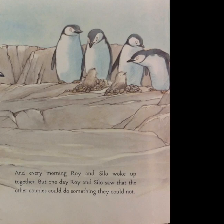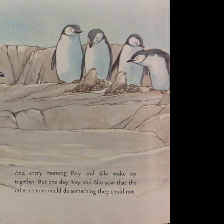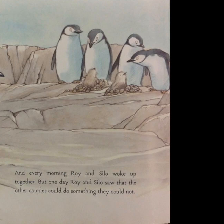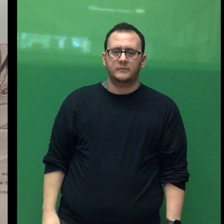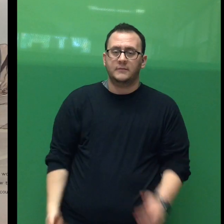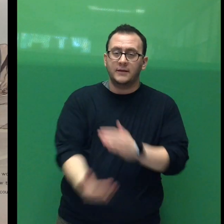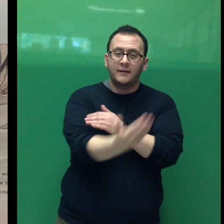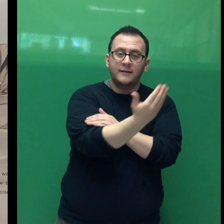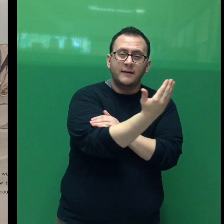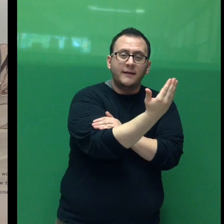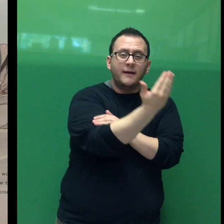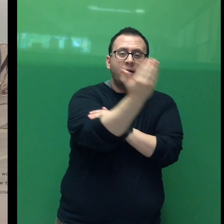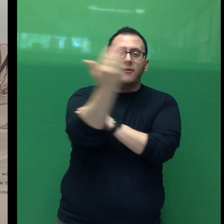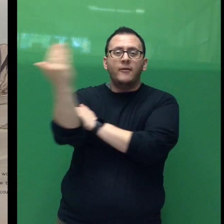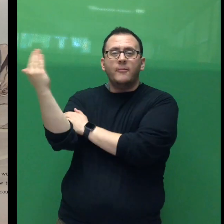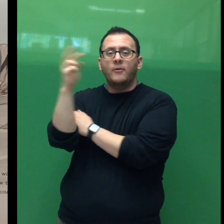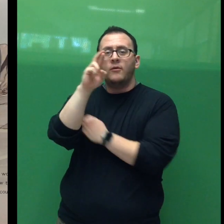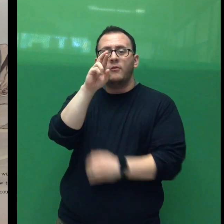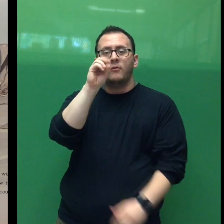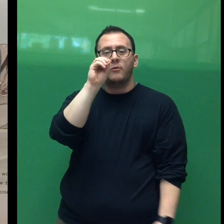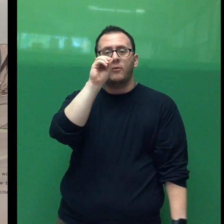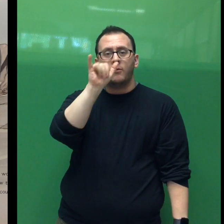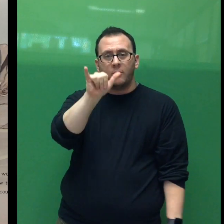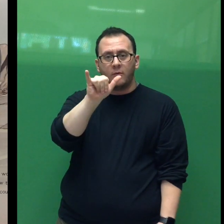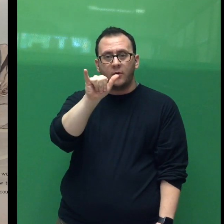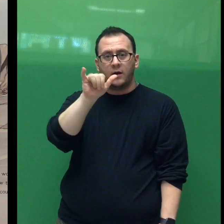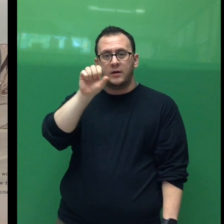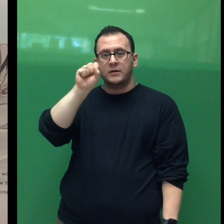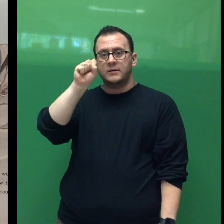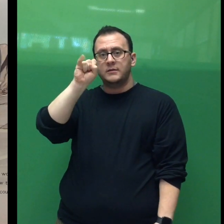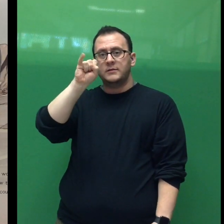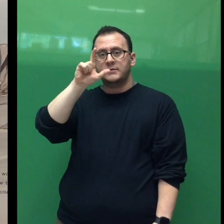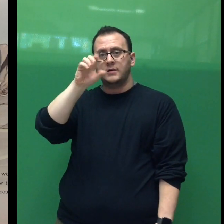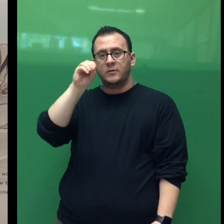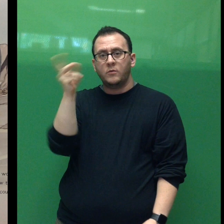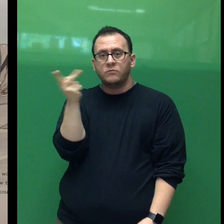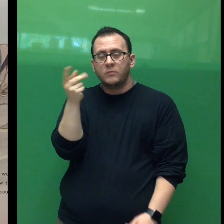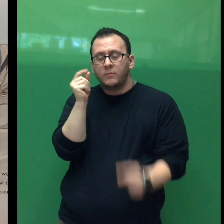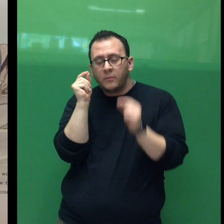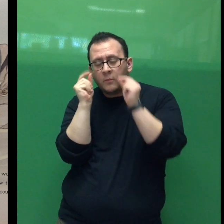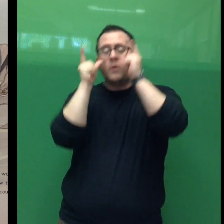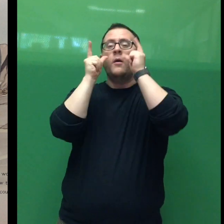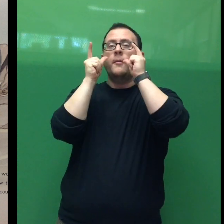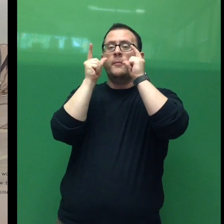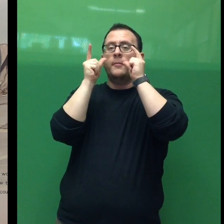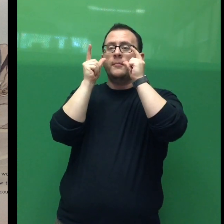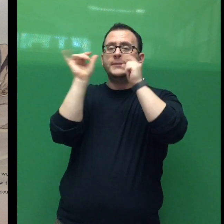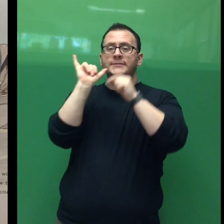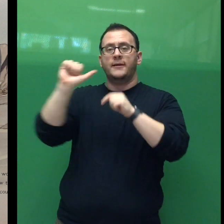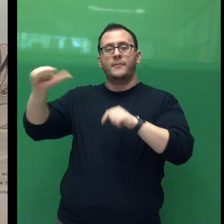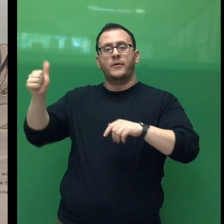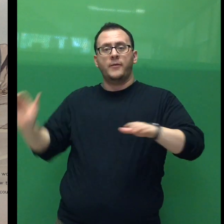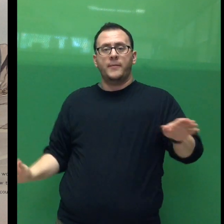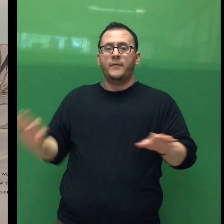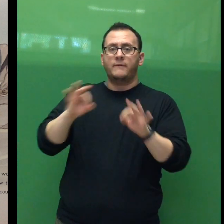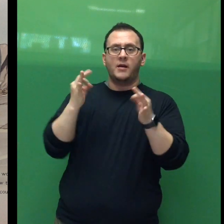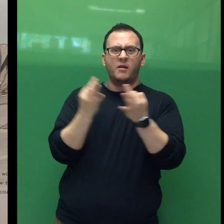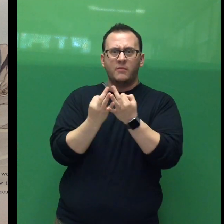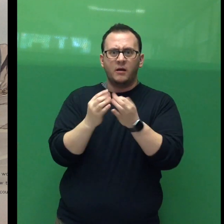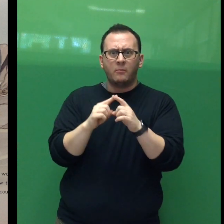The screen splits. On the left: the previously described picture. On the right Linden signs using American Sign Language.